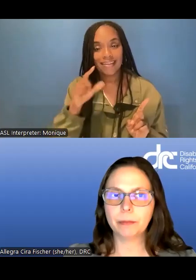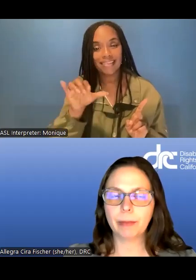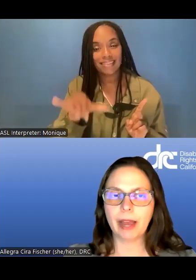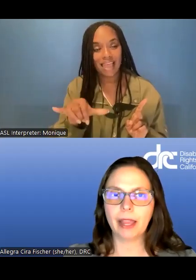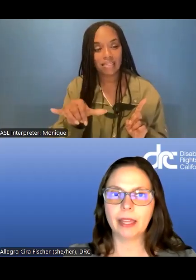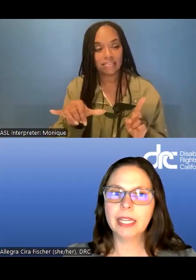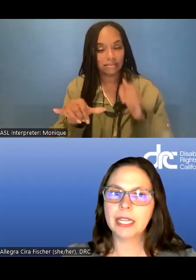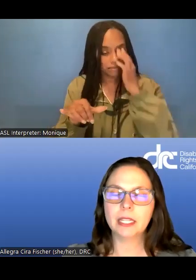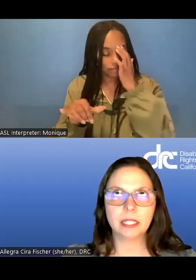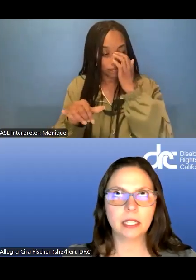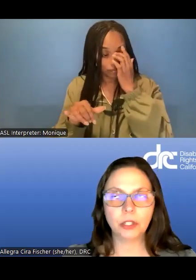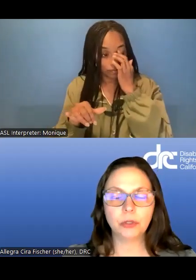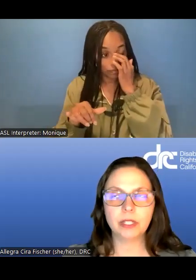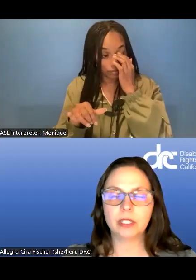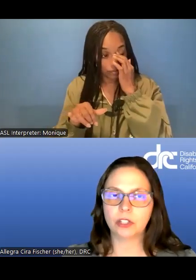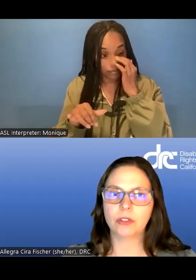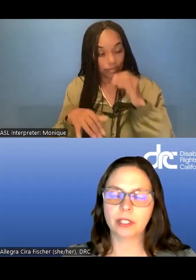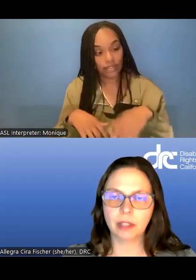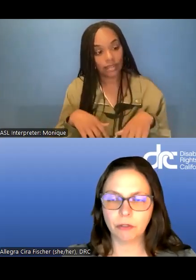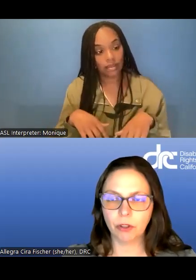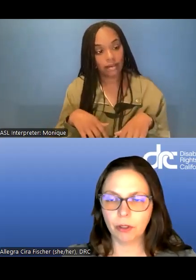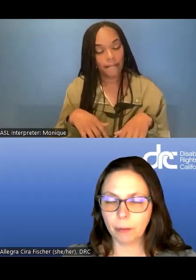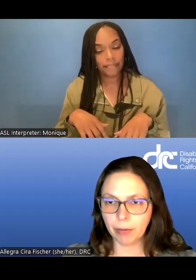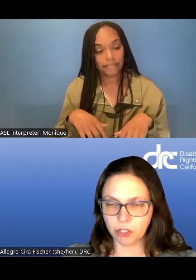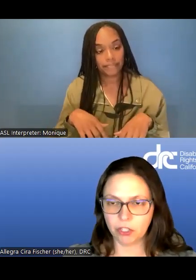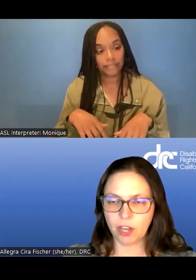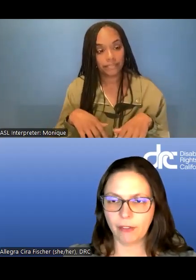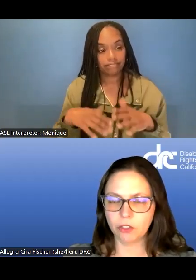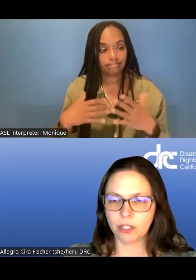by continued district level budget challenges